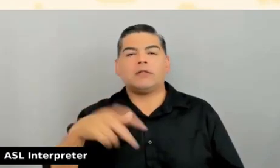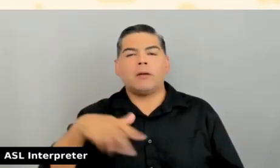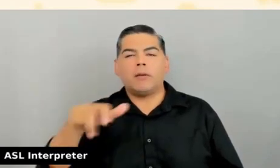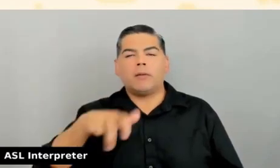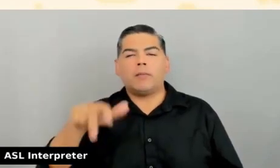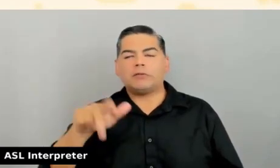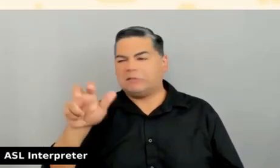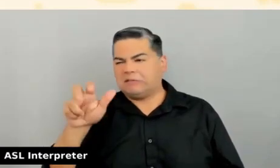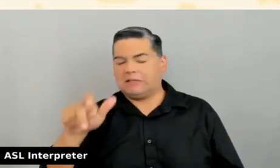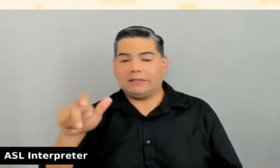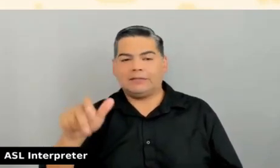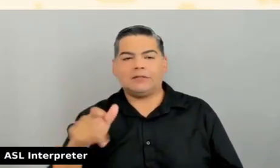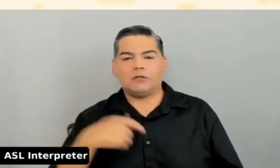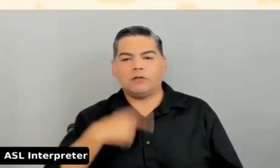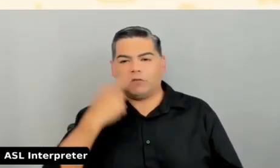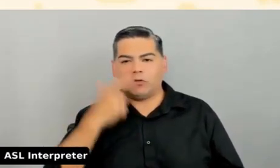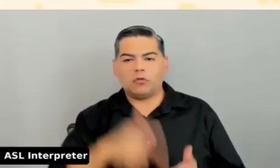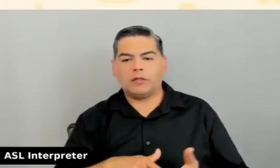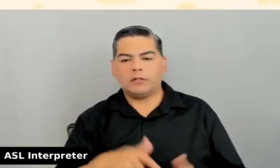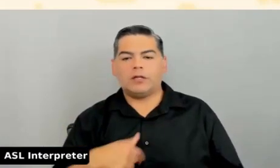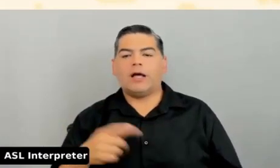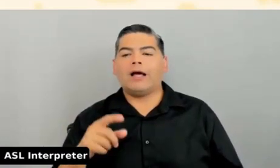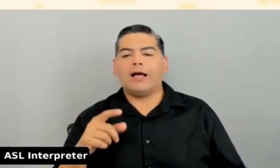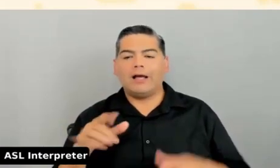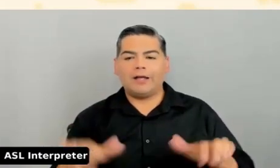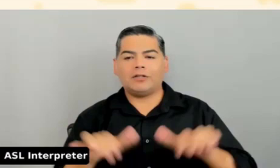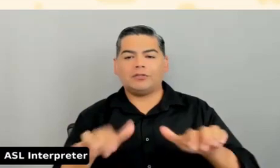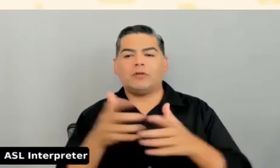And as you have probably noticed, I do a lot of grabbing.